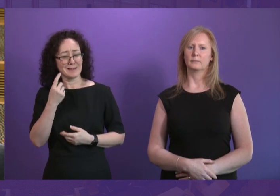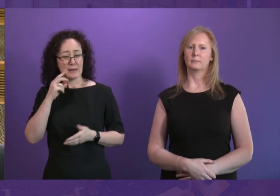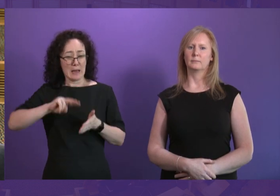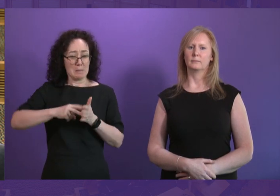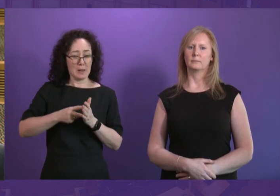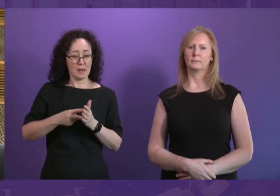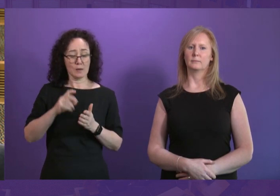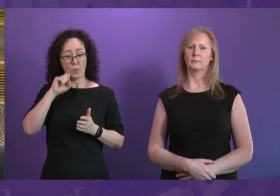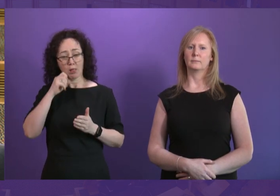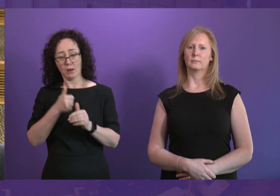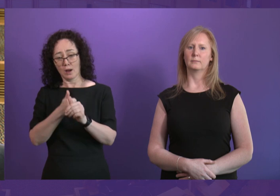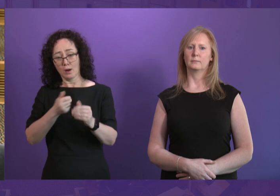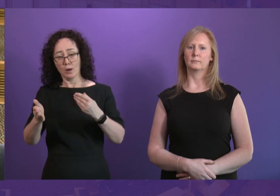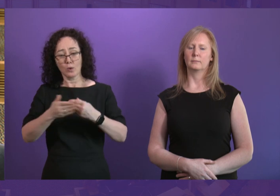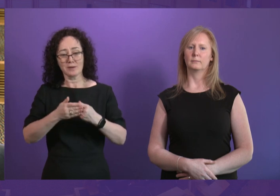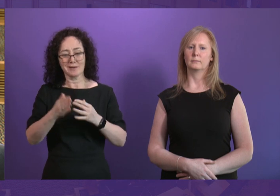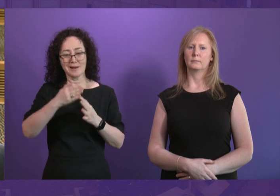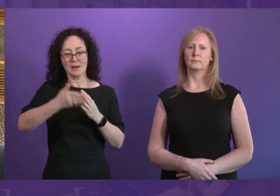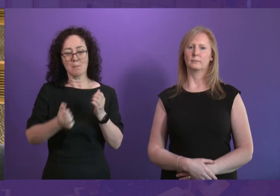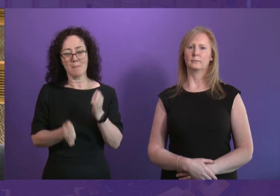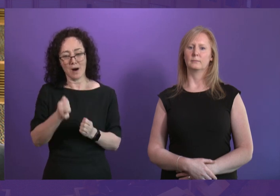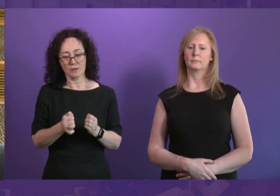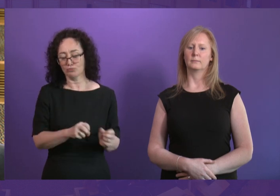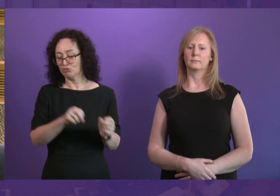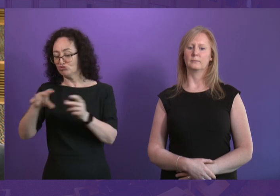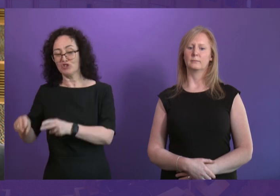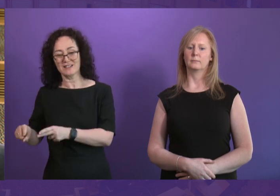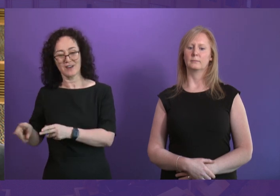the business will transfer to Inchinnan. Partnership action on continuing employment has already